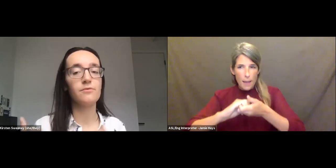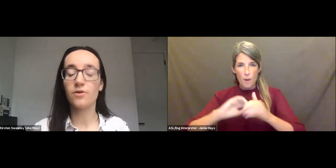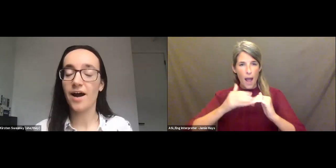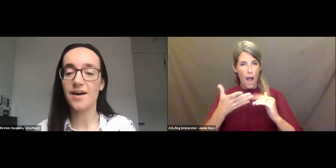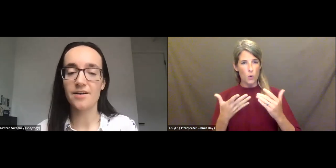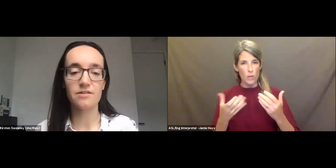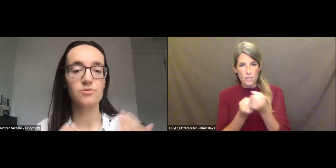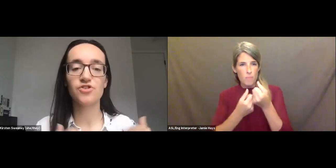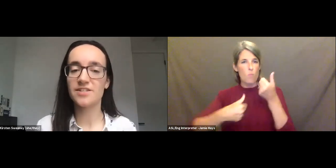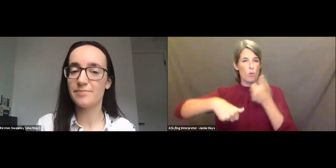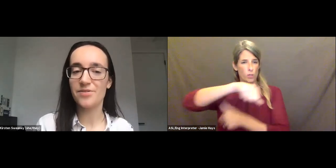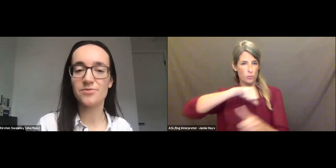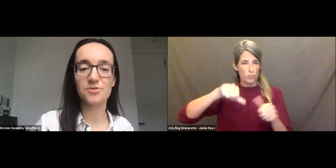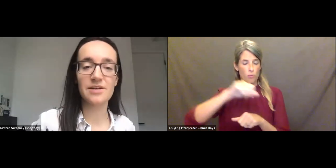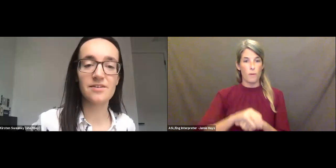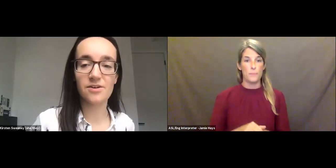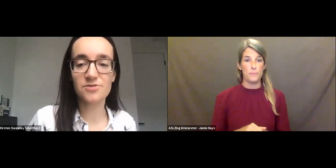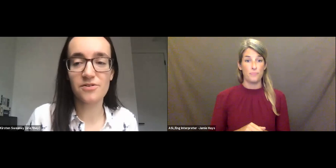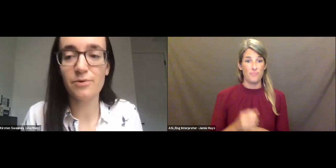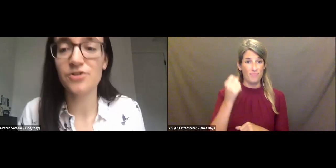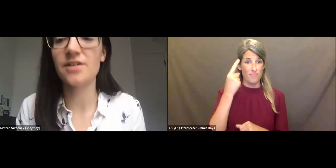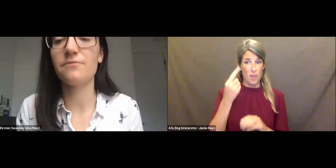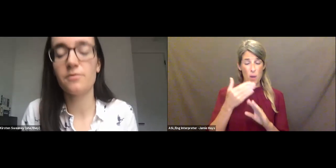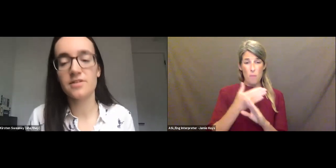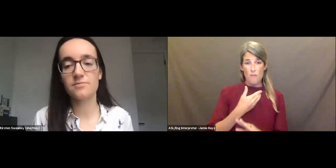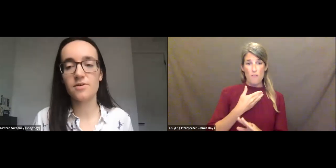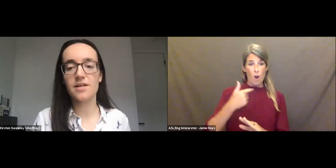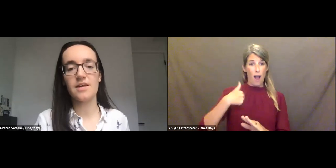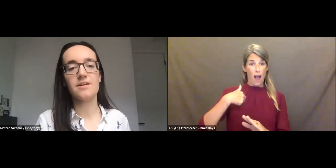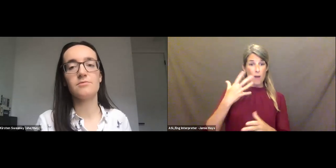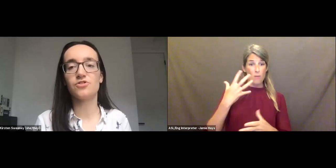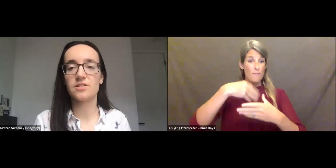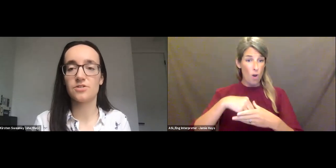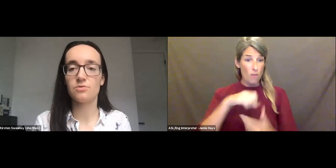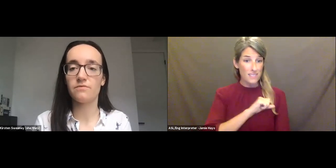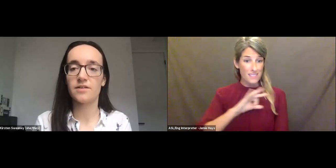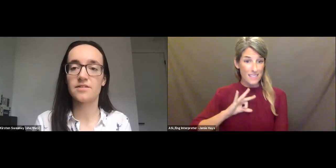before I got here, it was just Beth doing, you know, sort of pushing forward this work and then it was just the two of us,